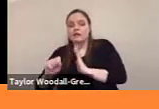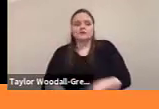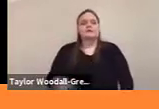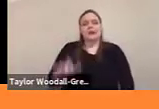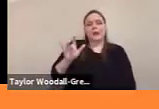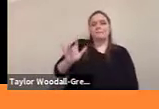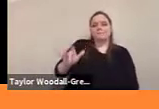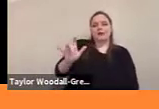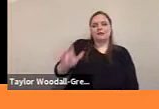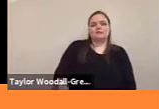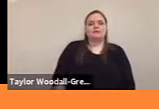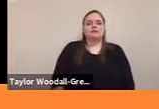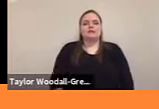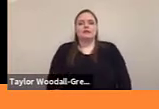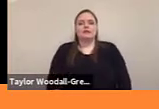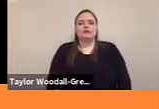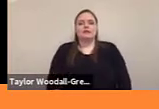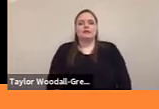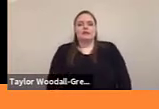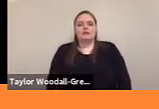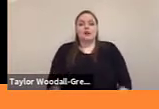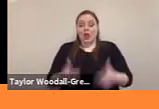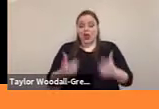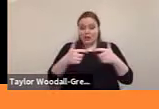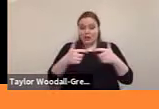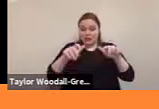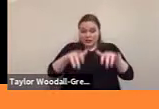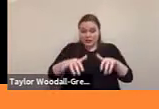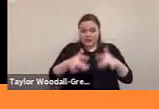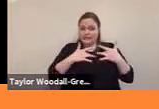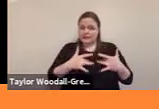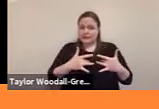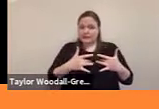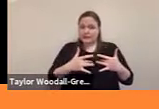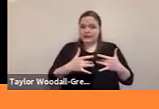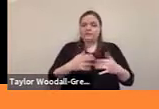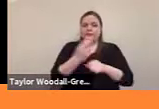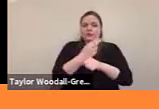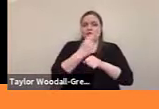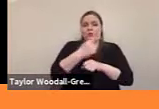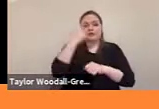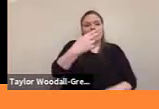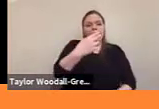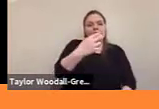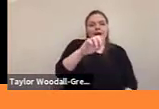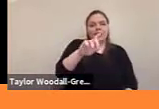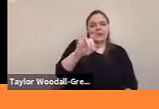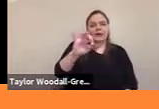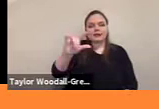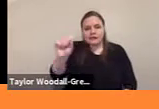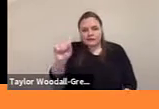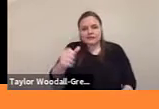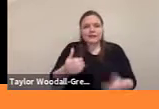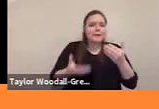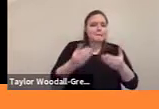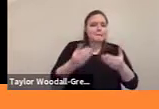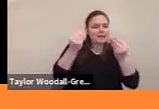While large text is likely to be used for headings and maybe infographics text and maybe table headers.